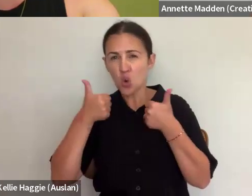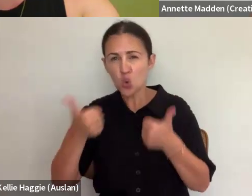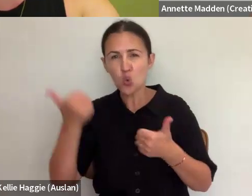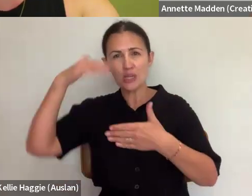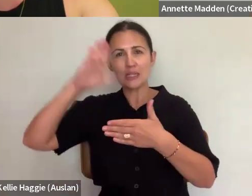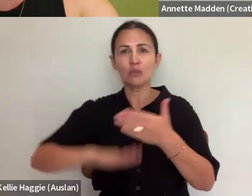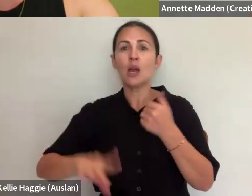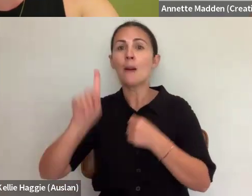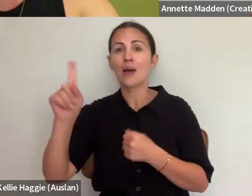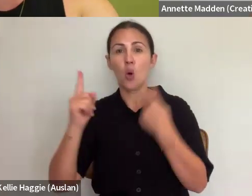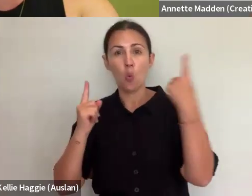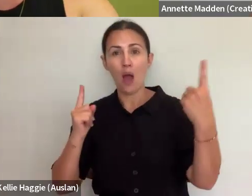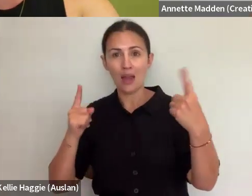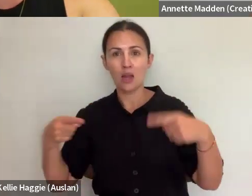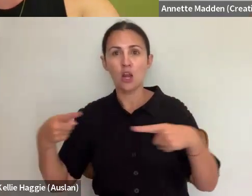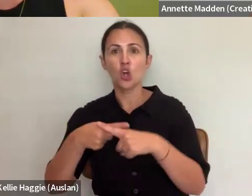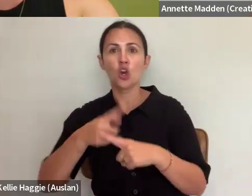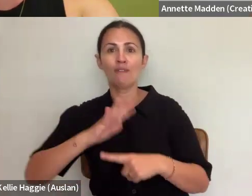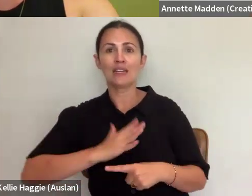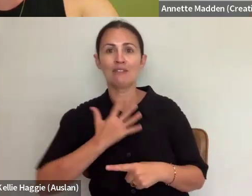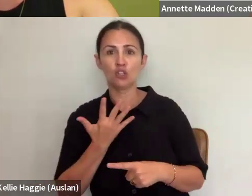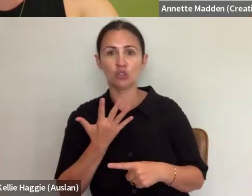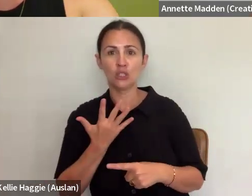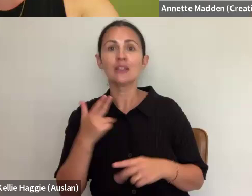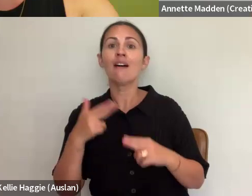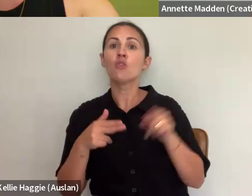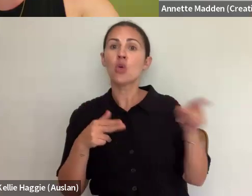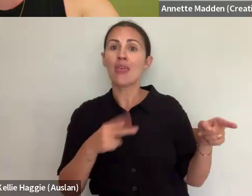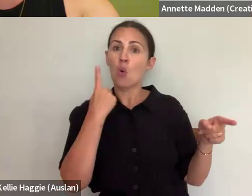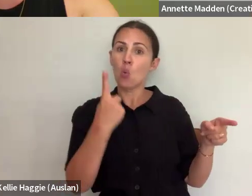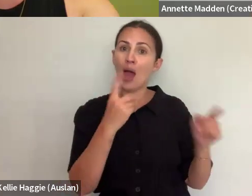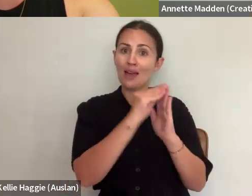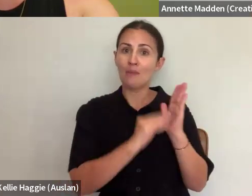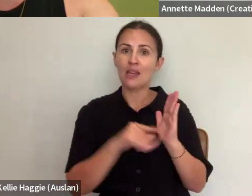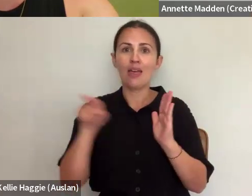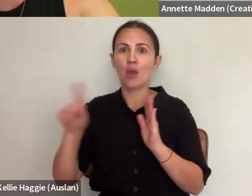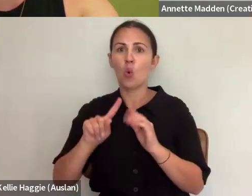sitting on a panel or might mean that they have to sit out, they don't assess a